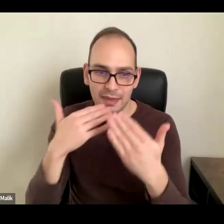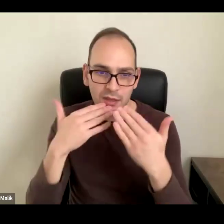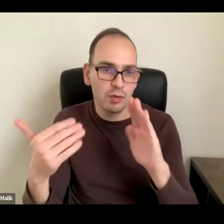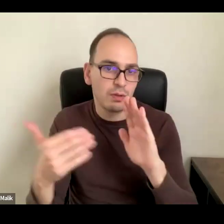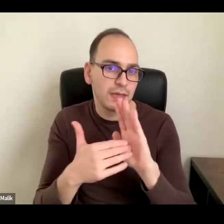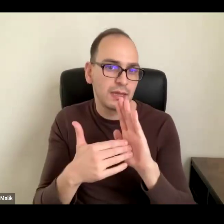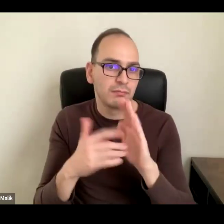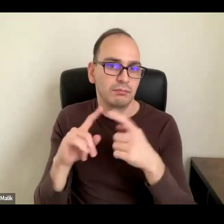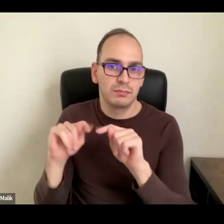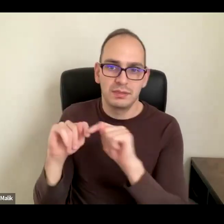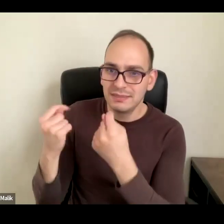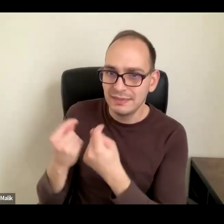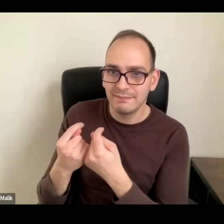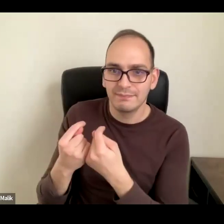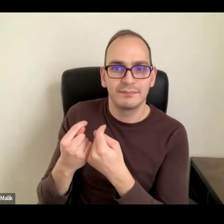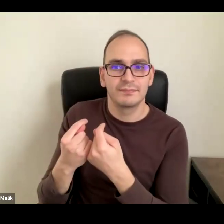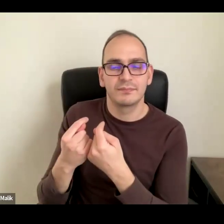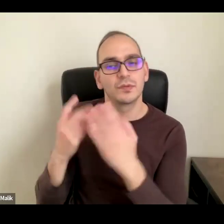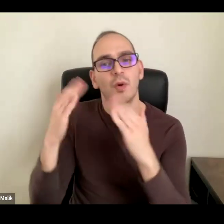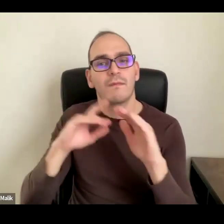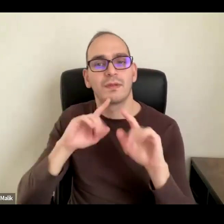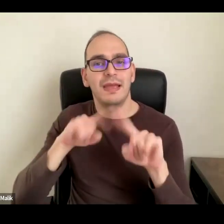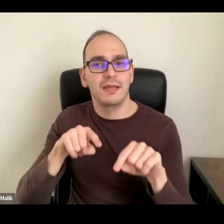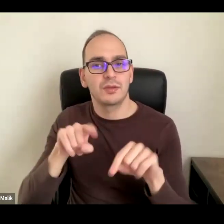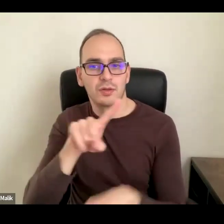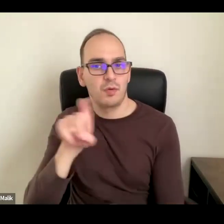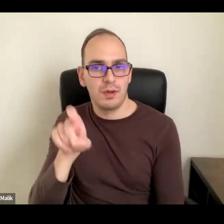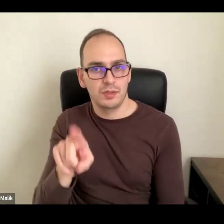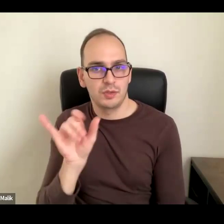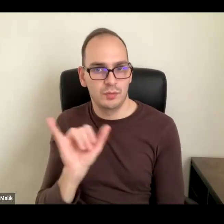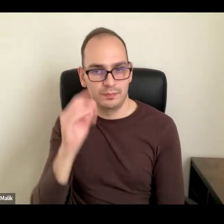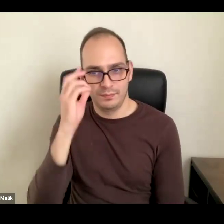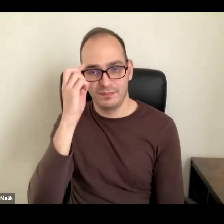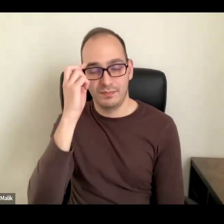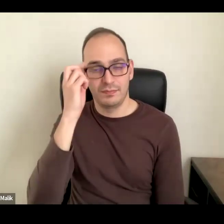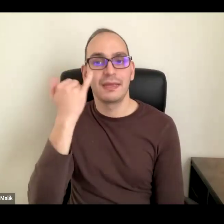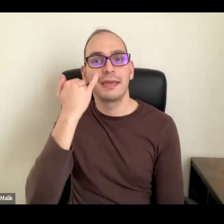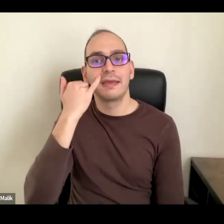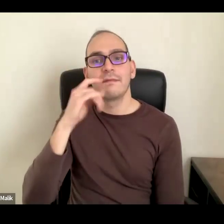our team who is helpfully answering questions. If we send out a notice for consultation and